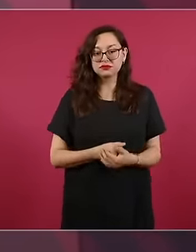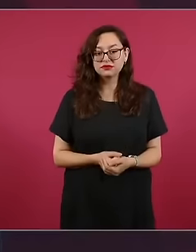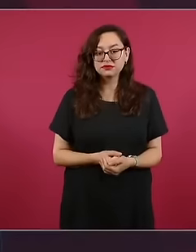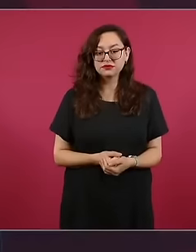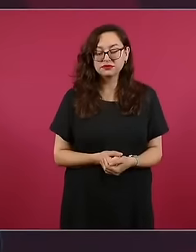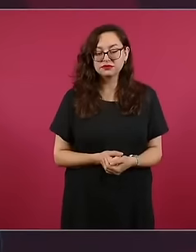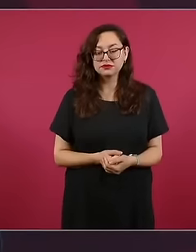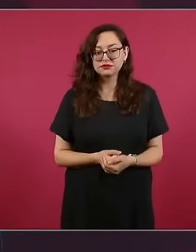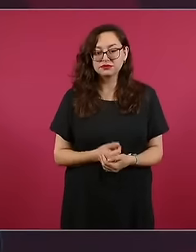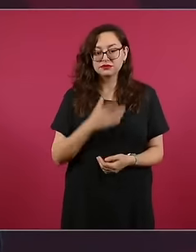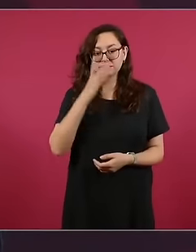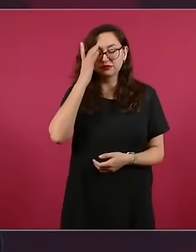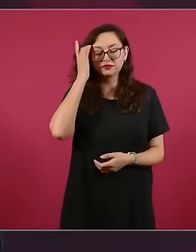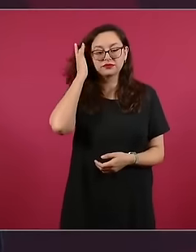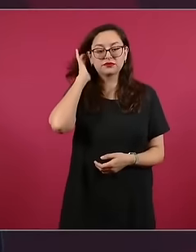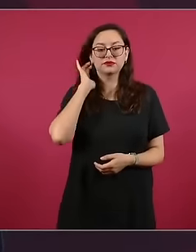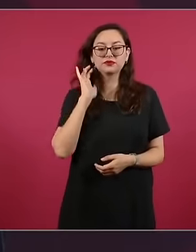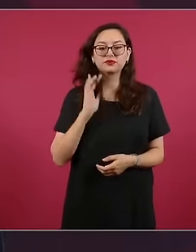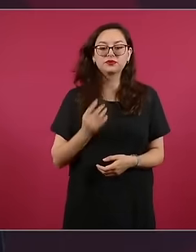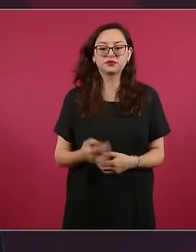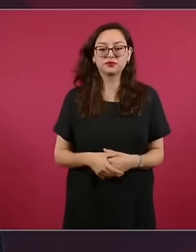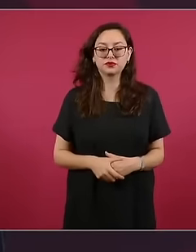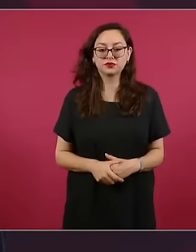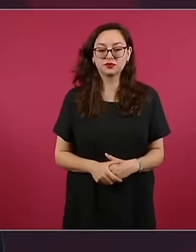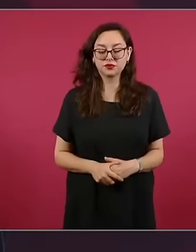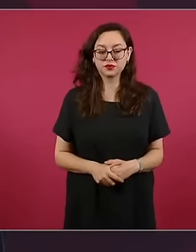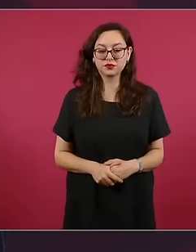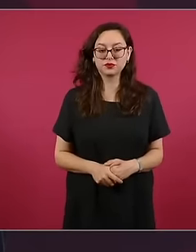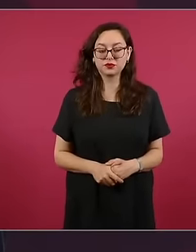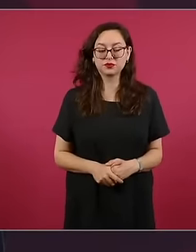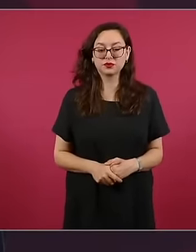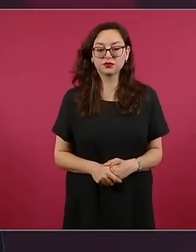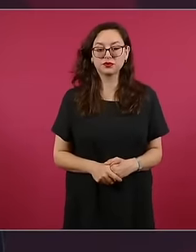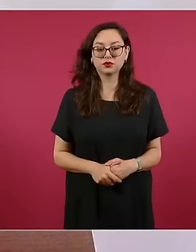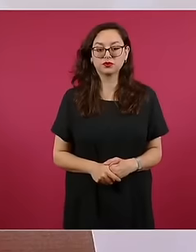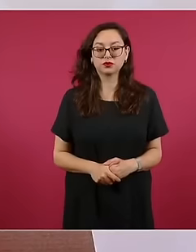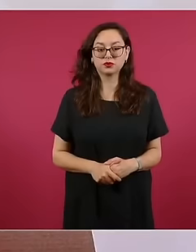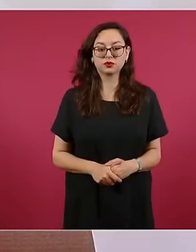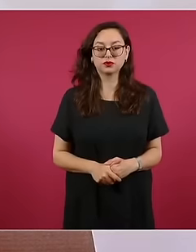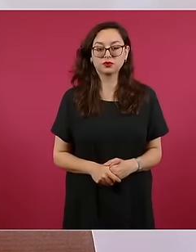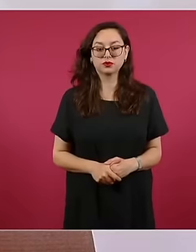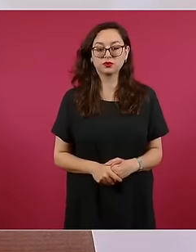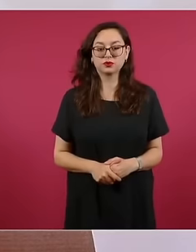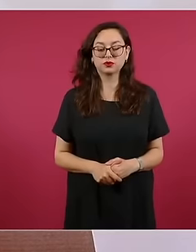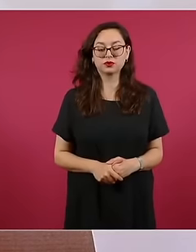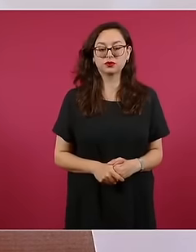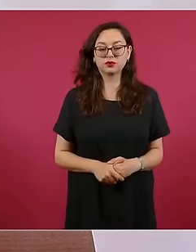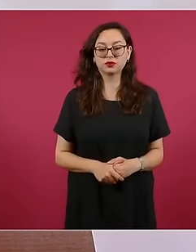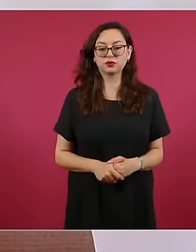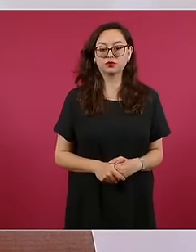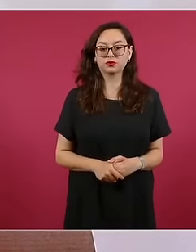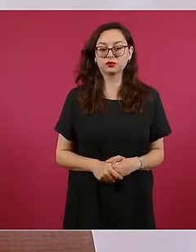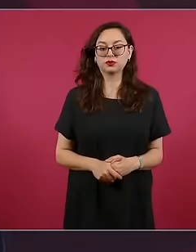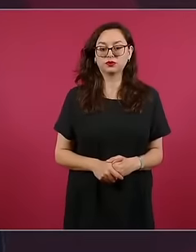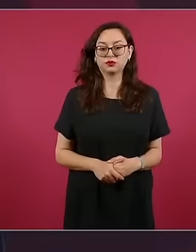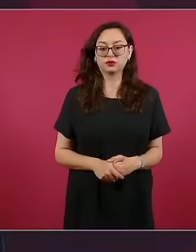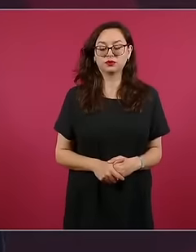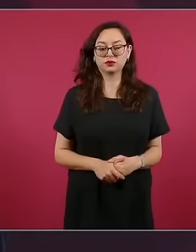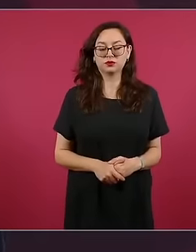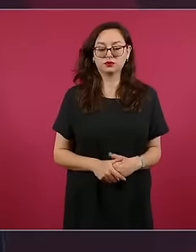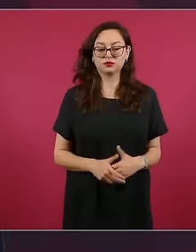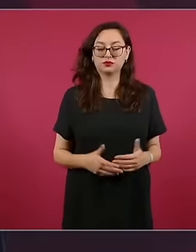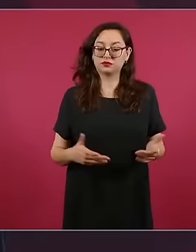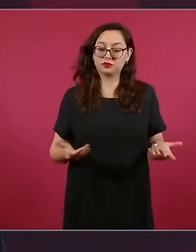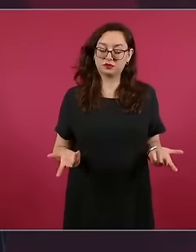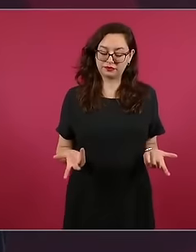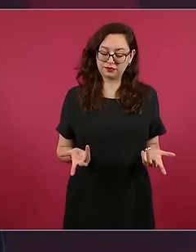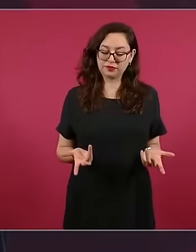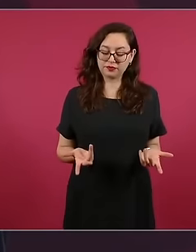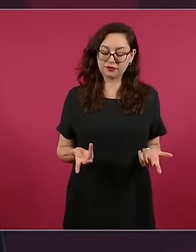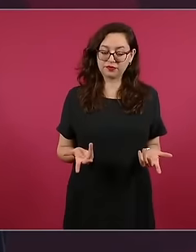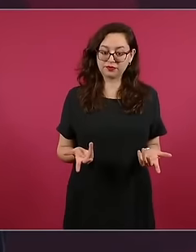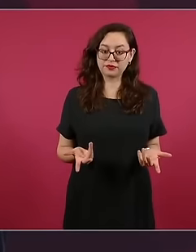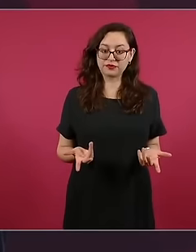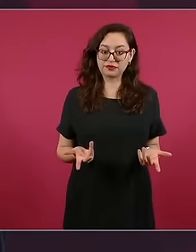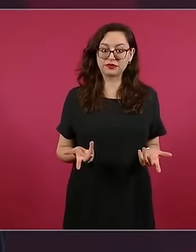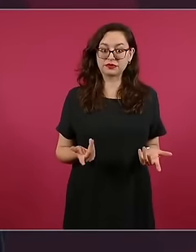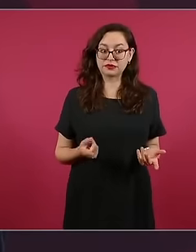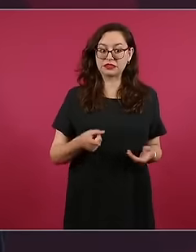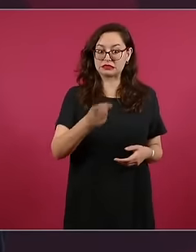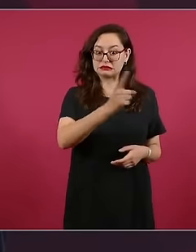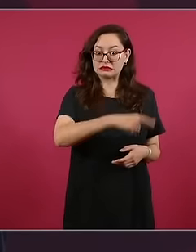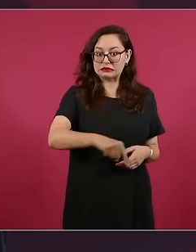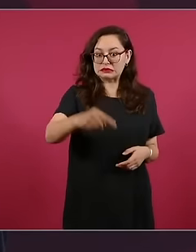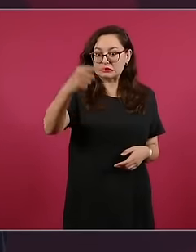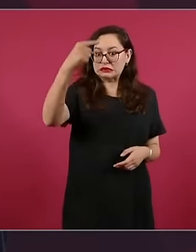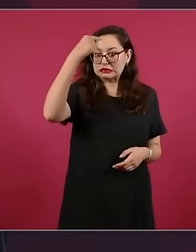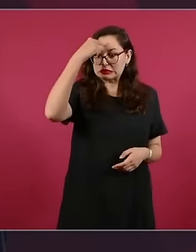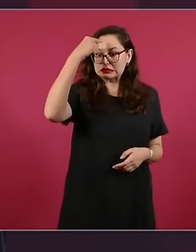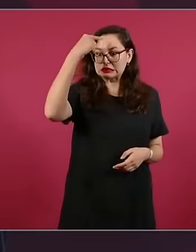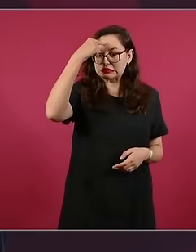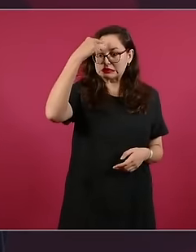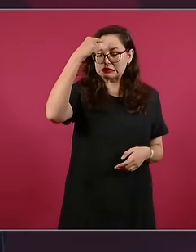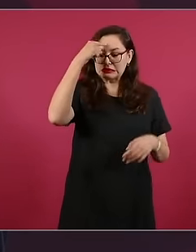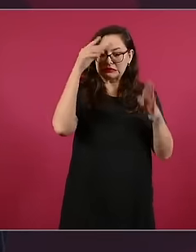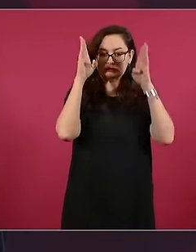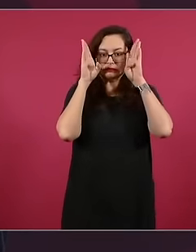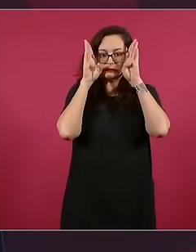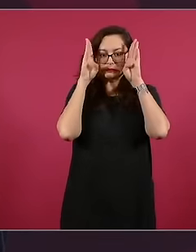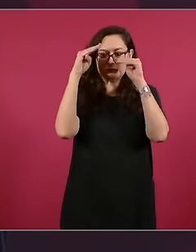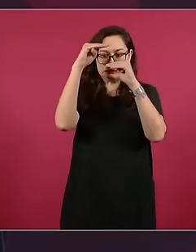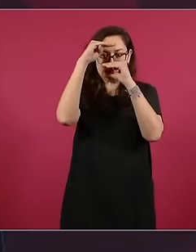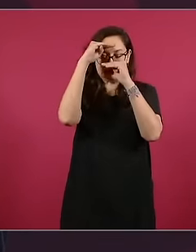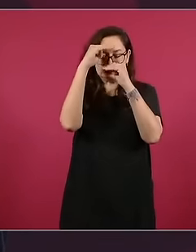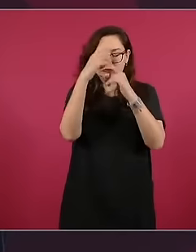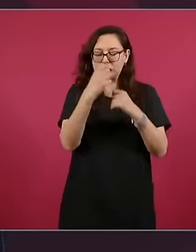that conservative thought and conservatism have strength